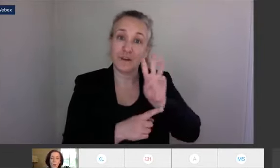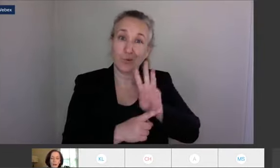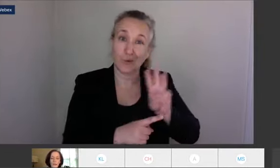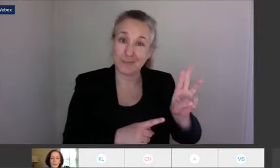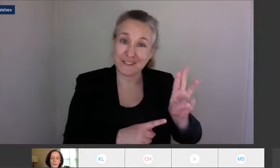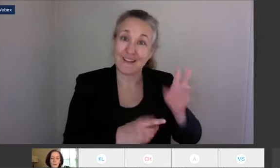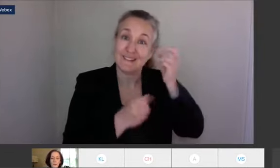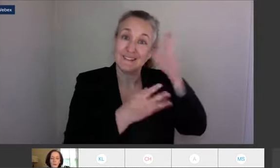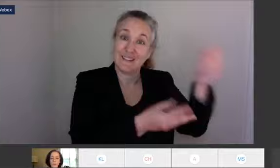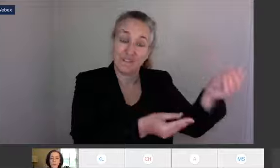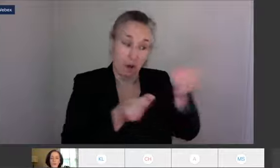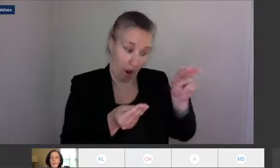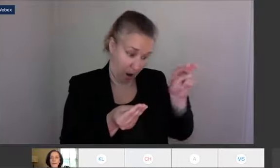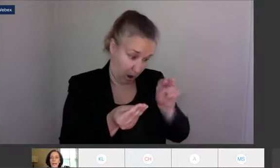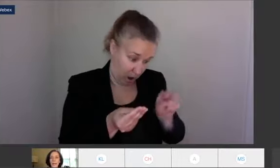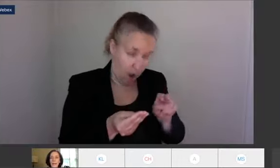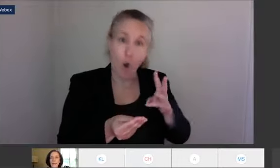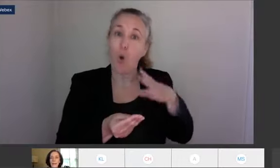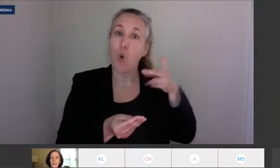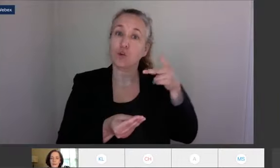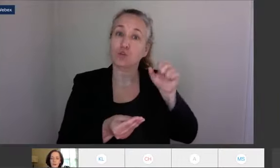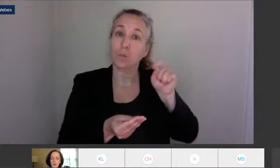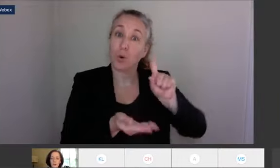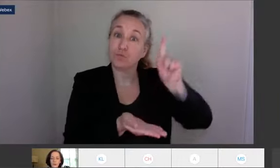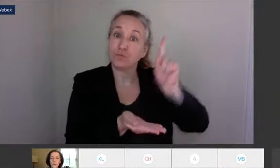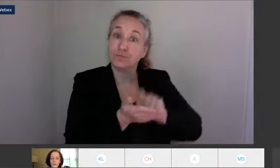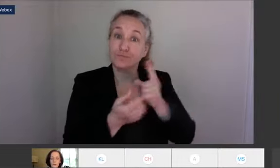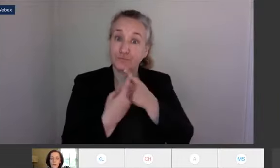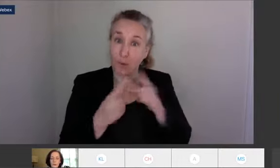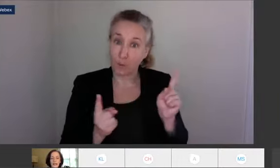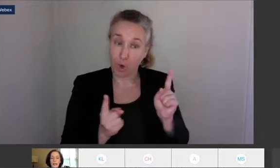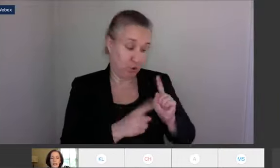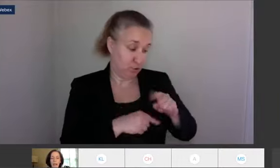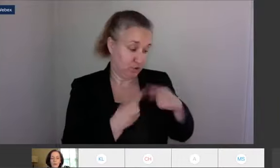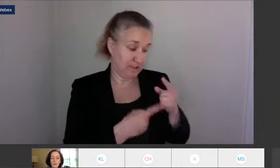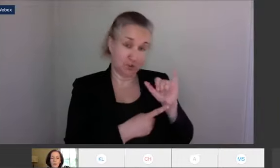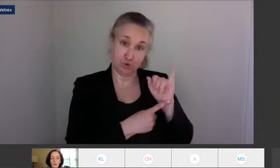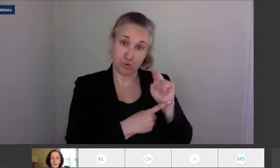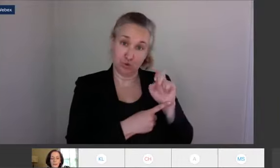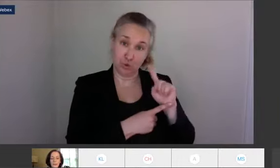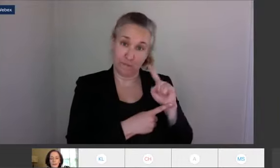Washington Post reported today that since June 1st after reopening in